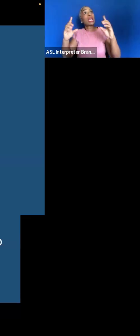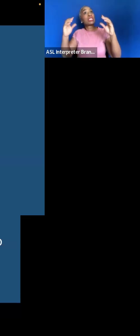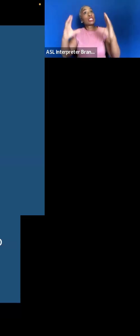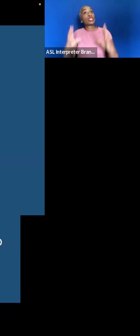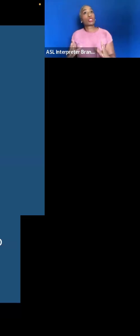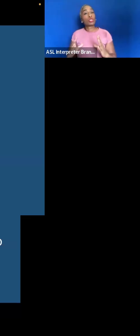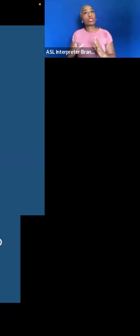And so